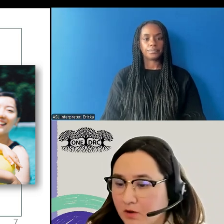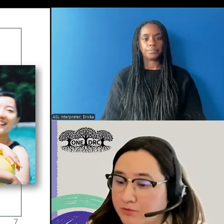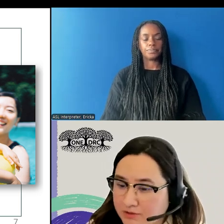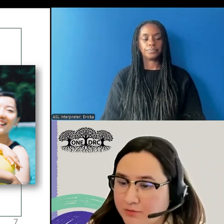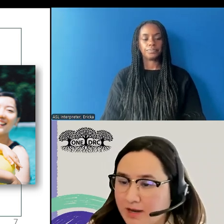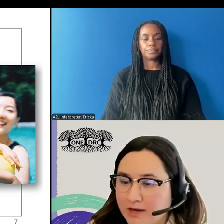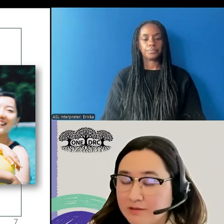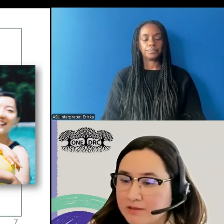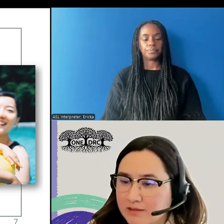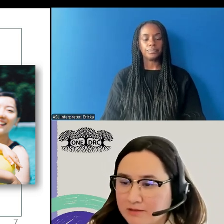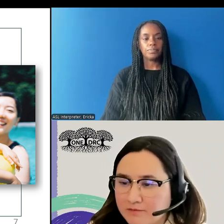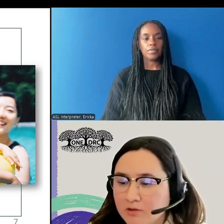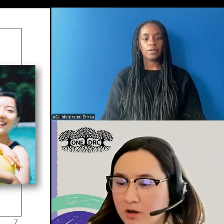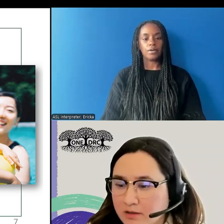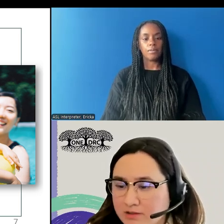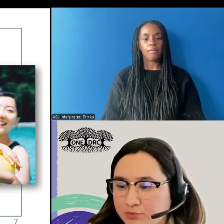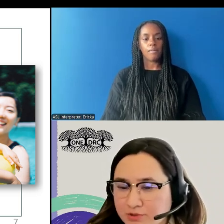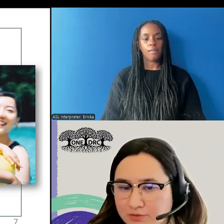Also that the intent of the law is to reduce